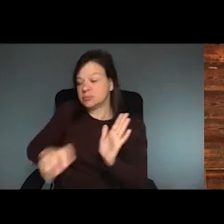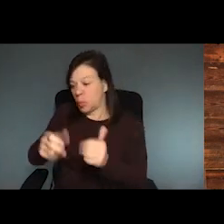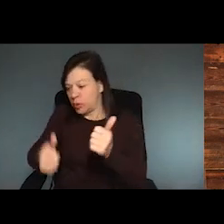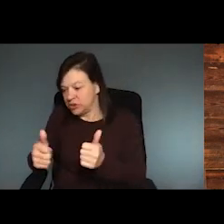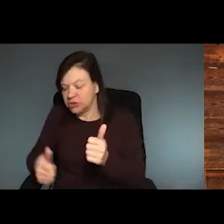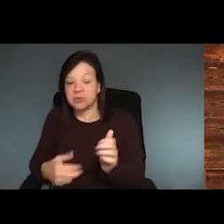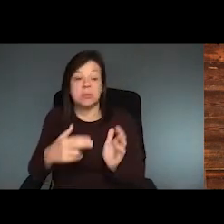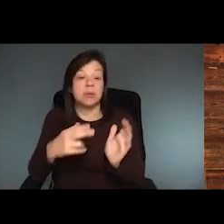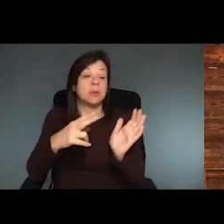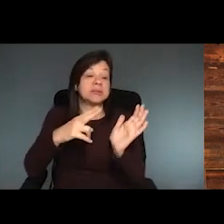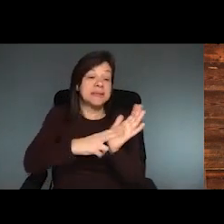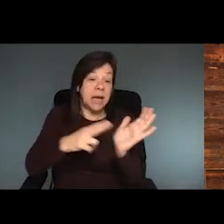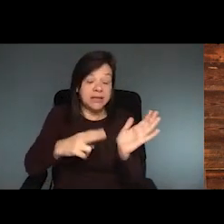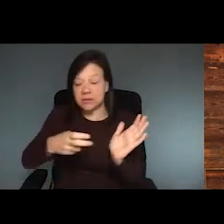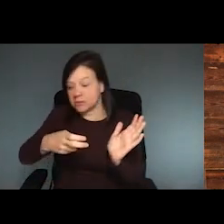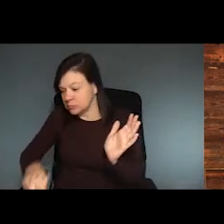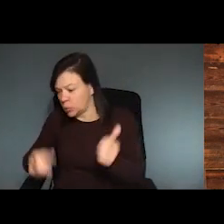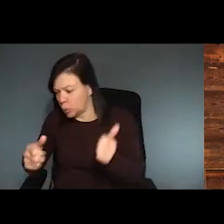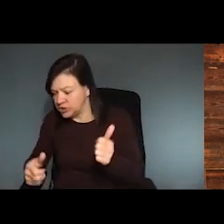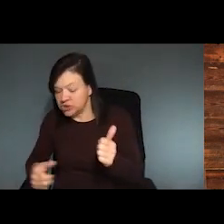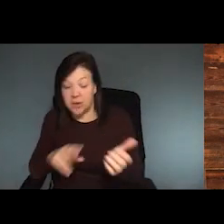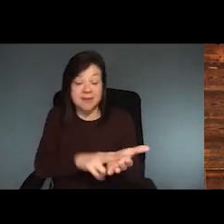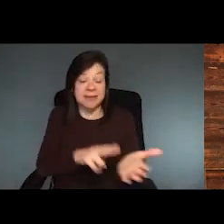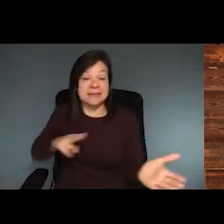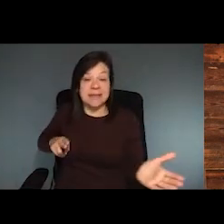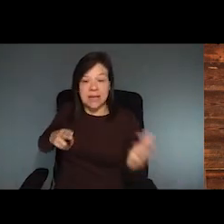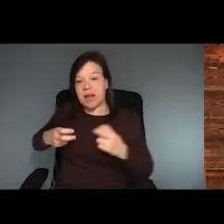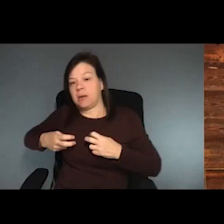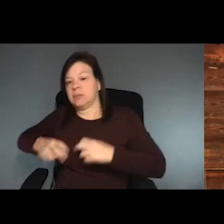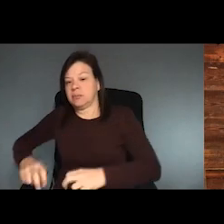THESE ARE ALL PAGES THAT WE HAVE CREATED IN THE SYSTEM ALREADY.